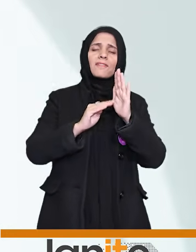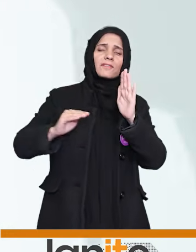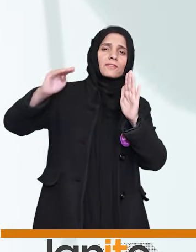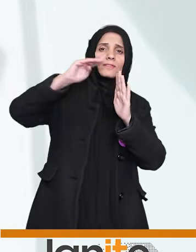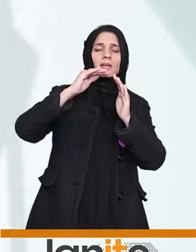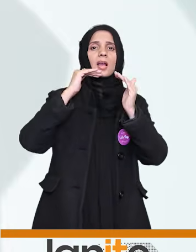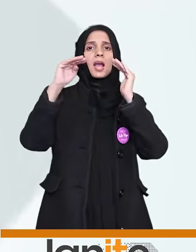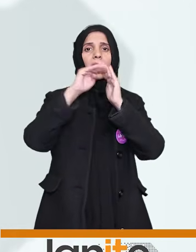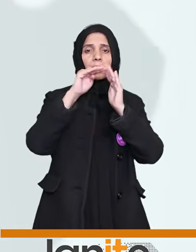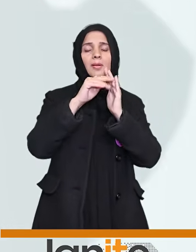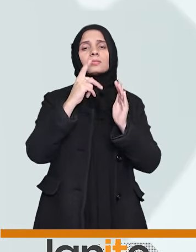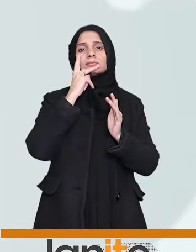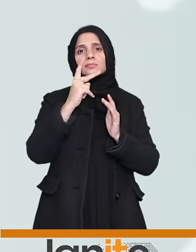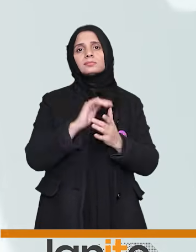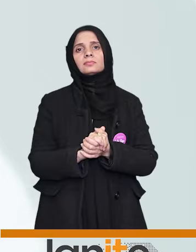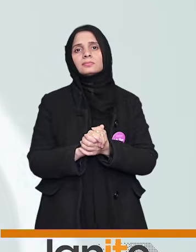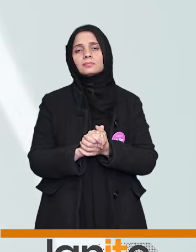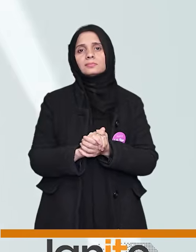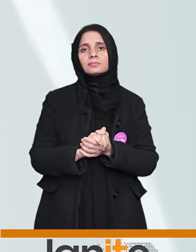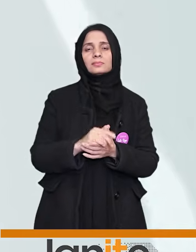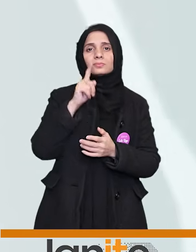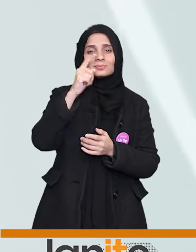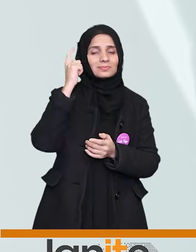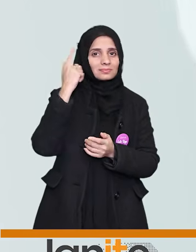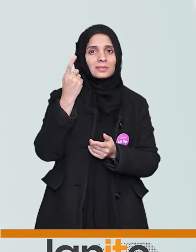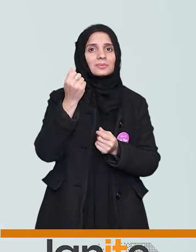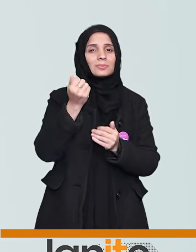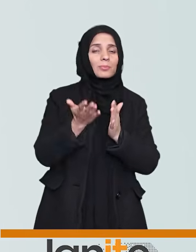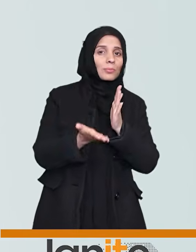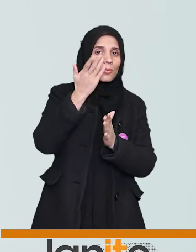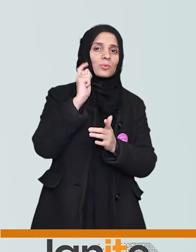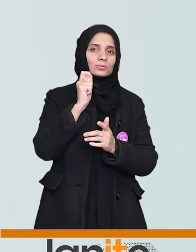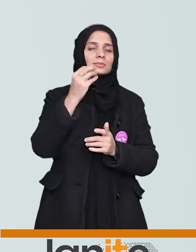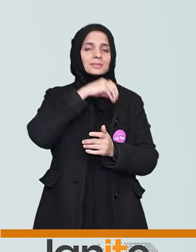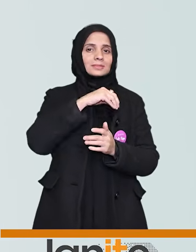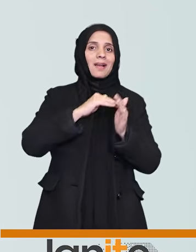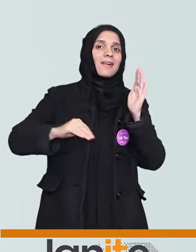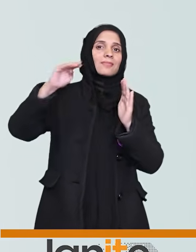Because success matters more than money for you right now. Making your portfolio matters.